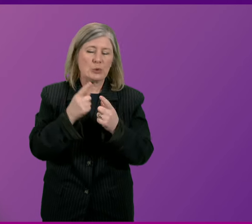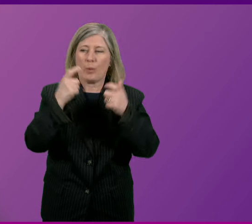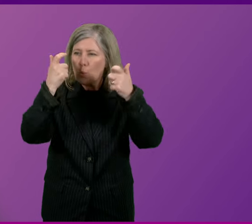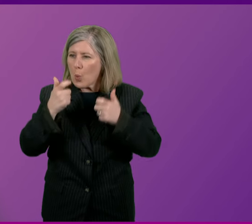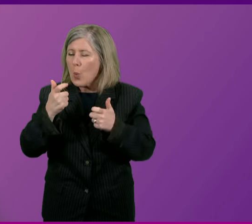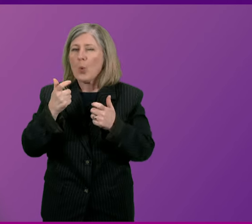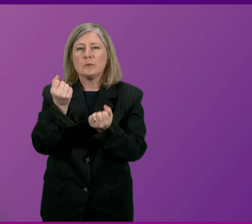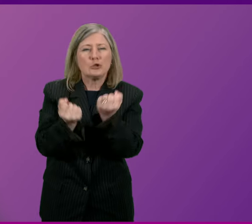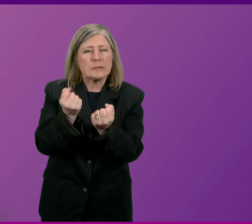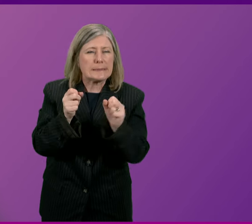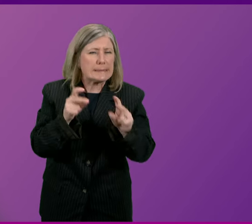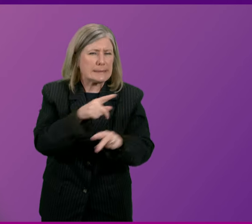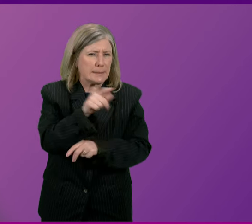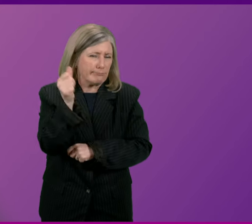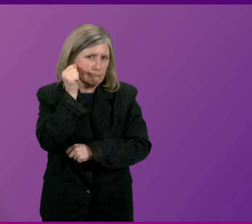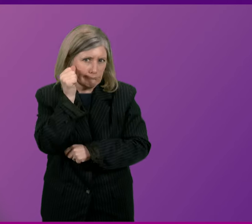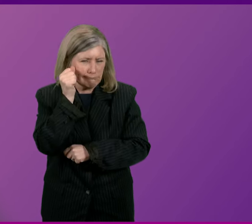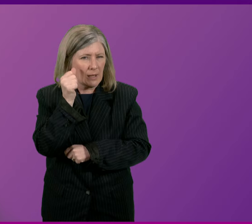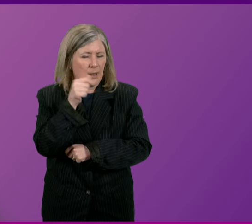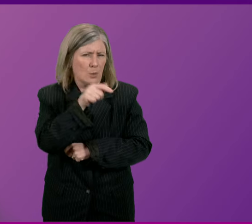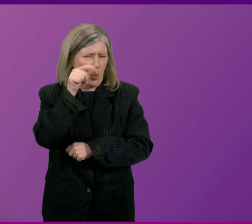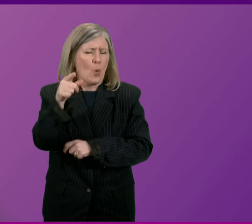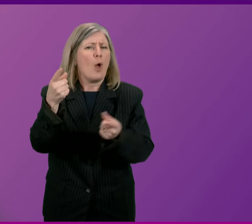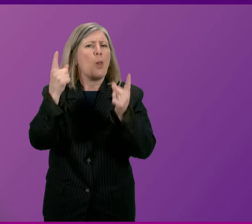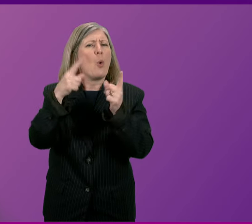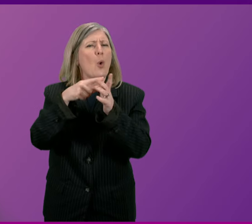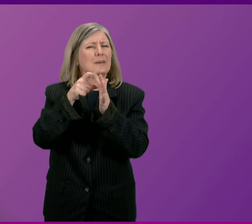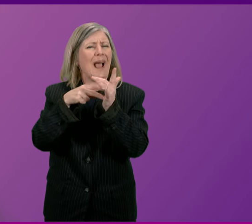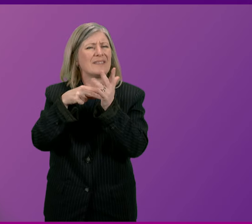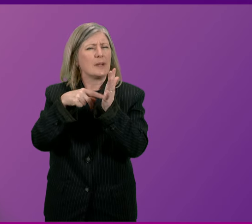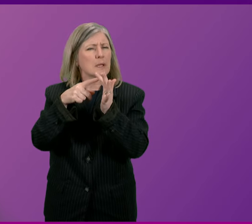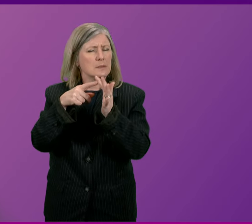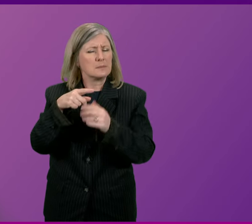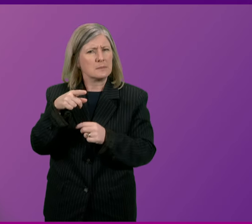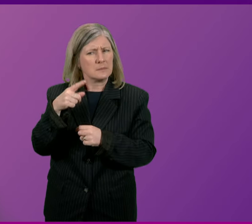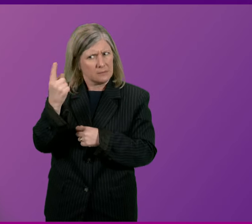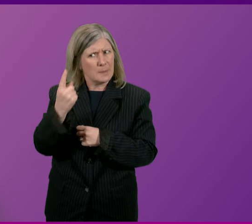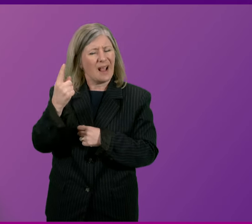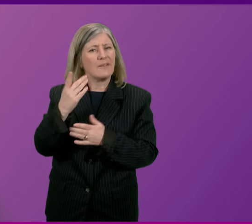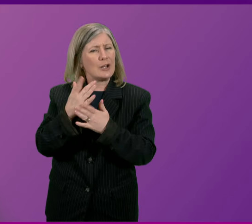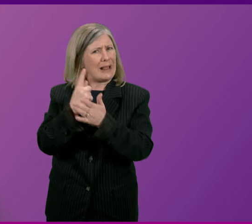system, Mr Findlay knows that the Lord Advocate is independent in the prosecutorial decisions